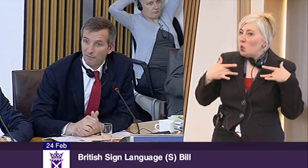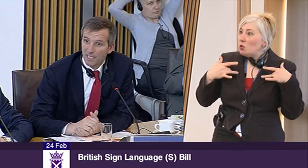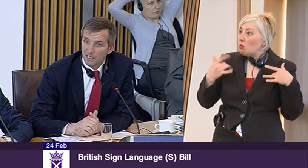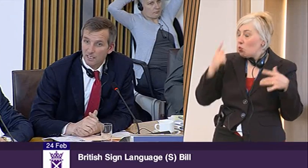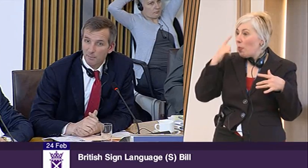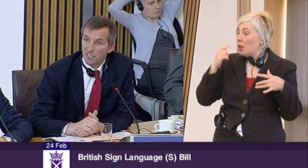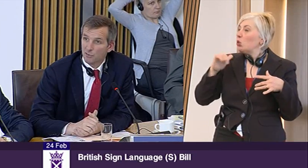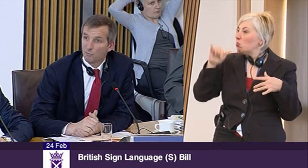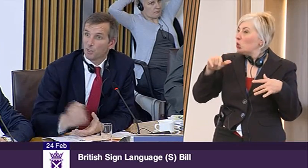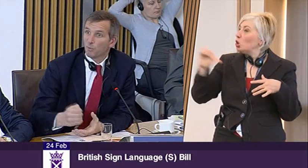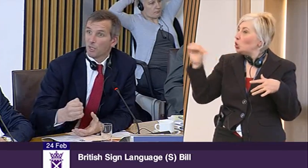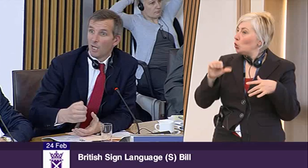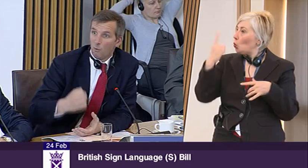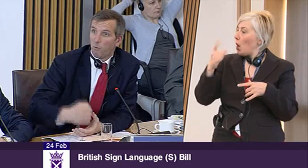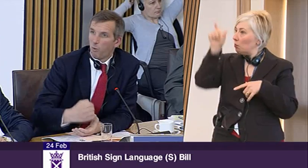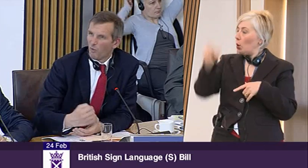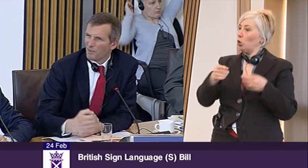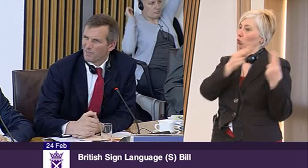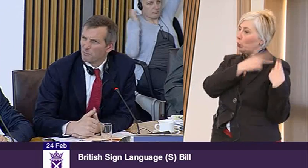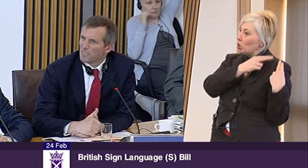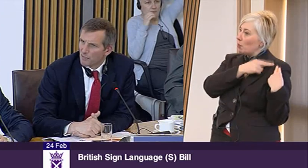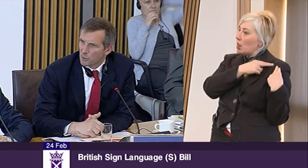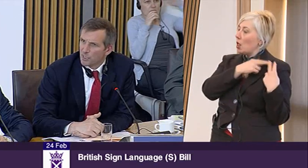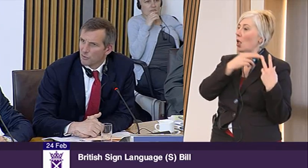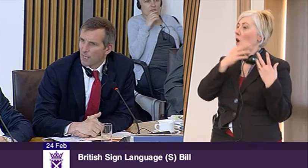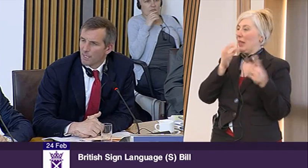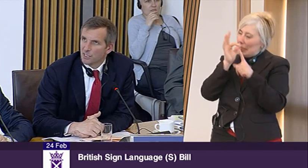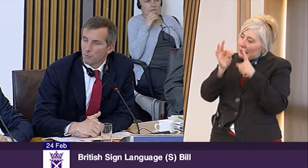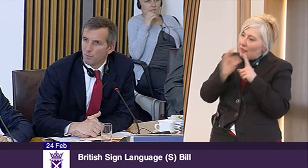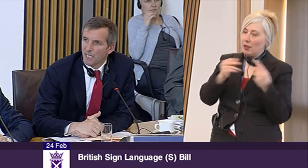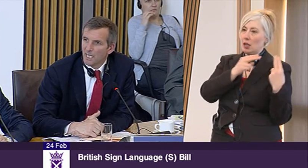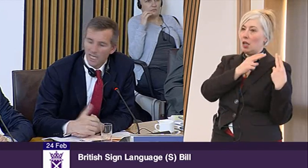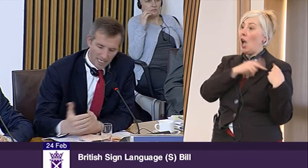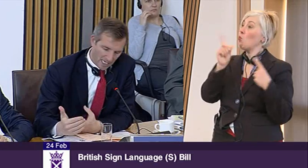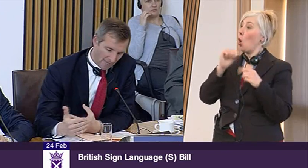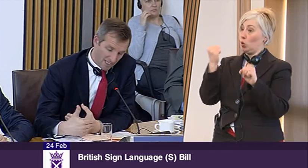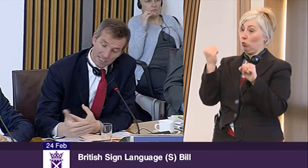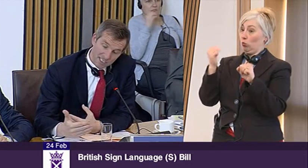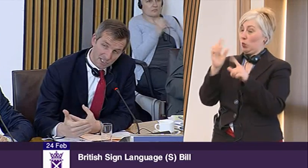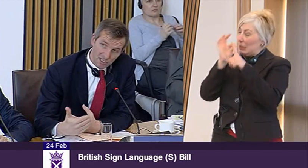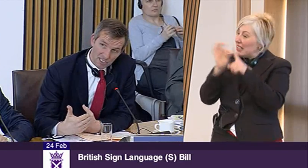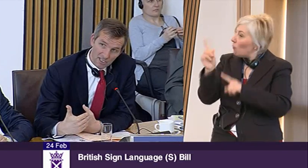there should be a minister with responsibility, what should that minister’s duties be?